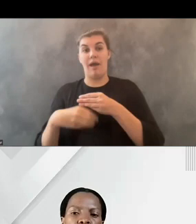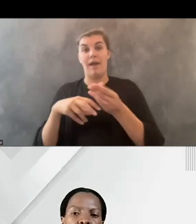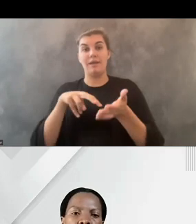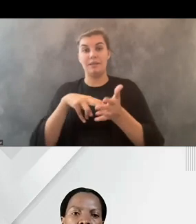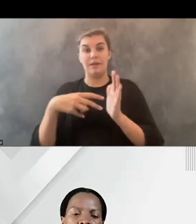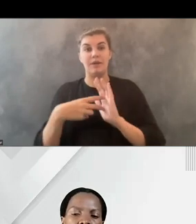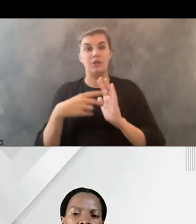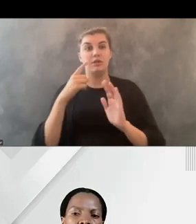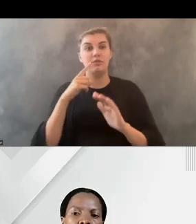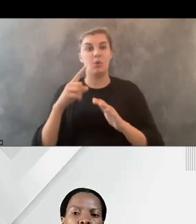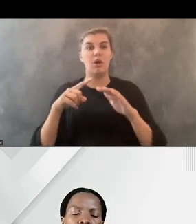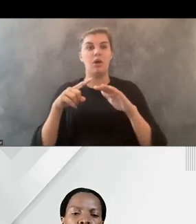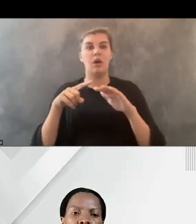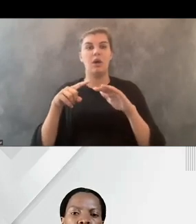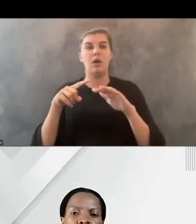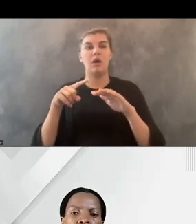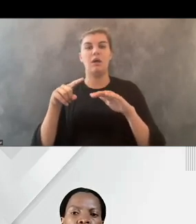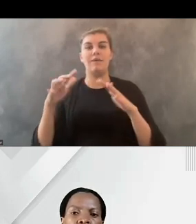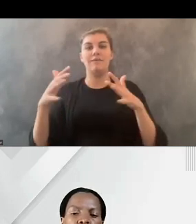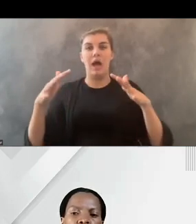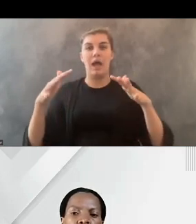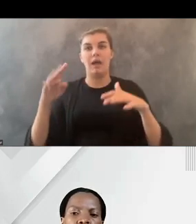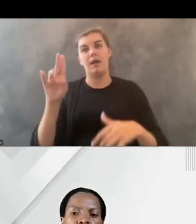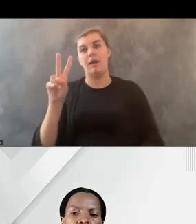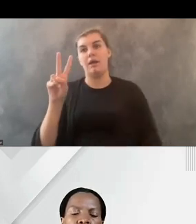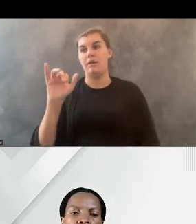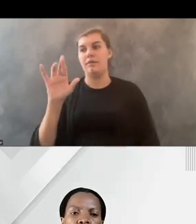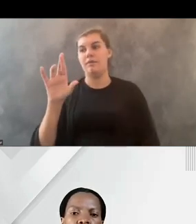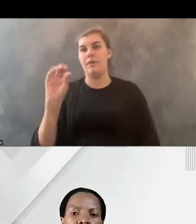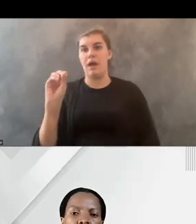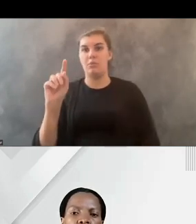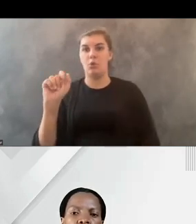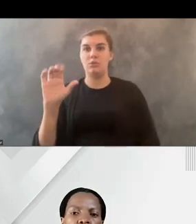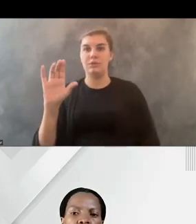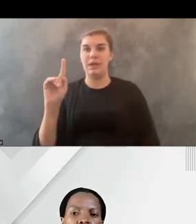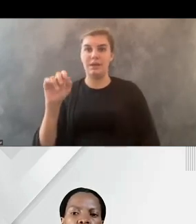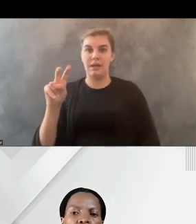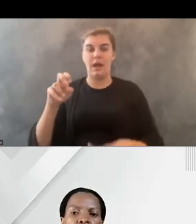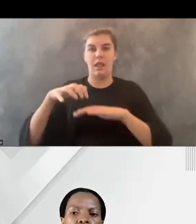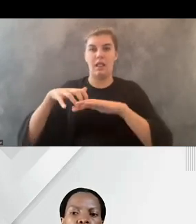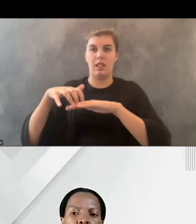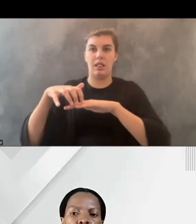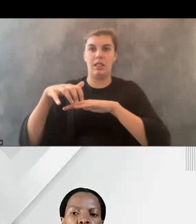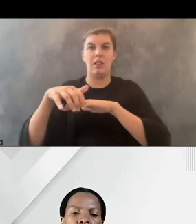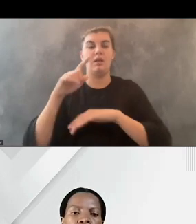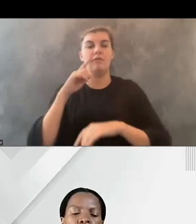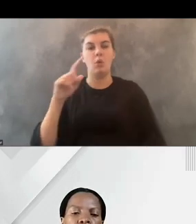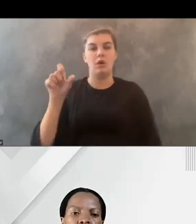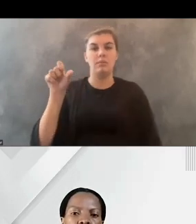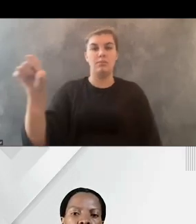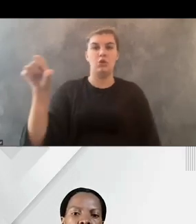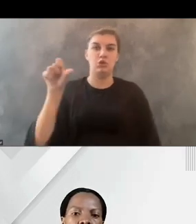vibrotactile to clarify requirements for accessible pedestrian push button features.